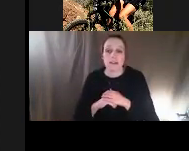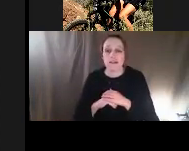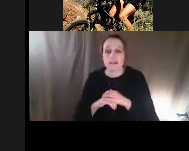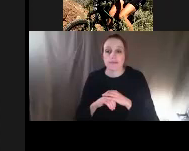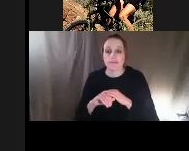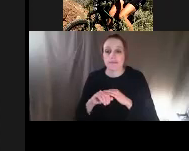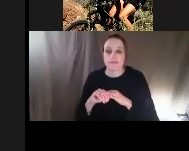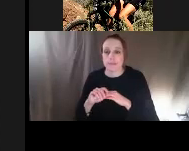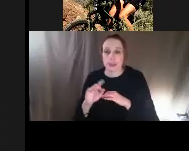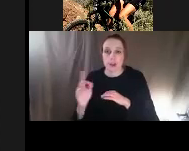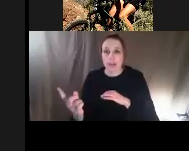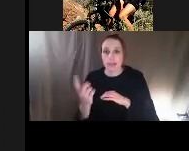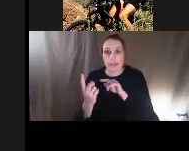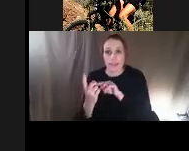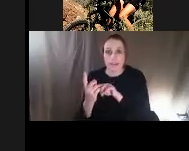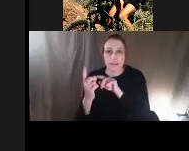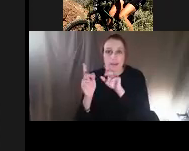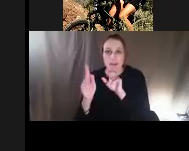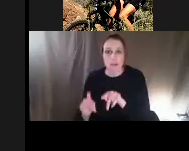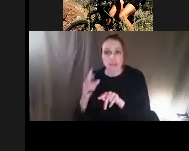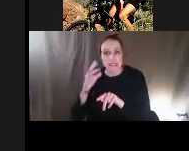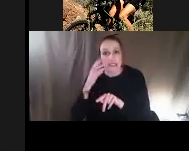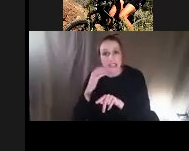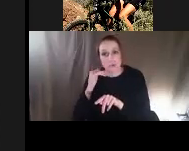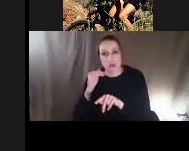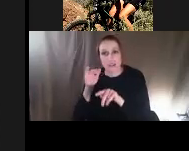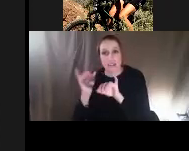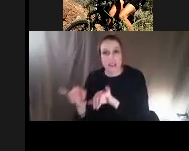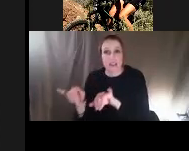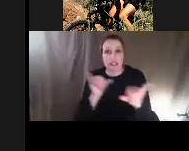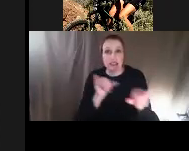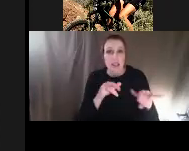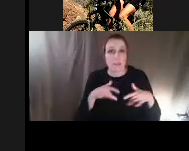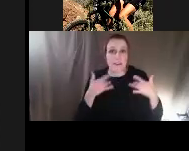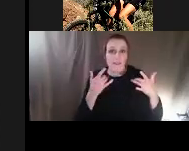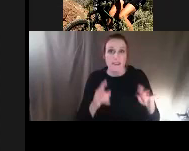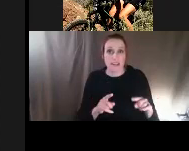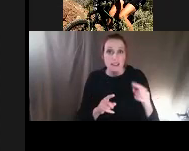that, well, they experienced this. It's no big deal, they are able to do what they say they want to do, and they're able to work on